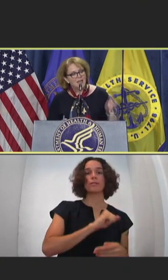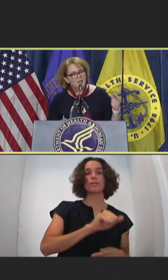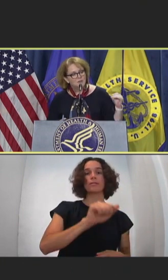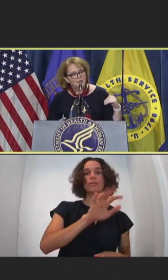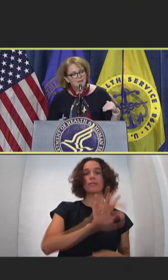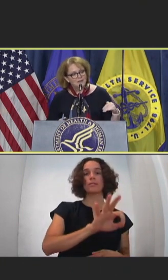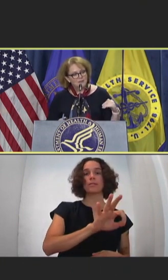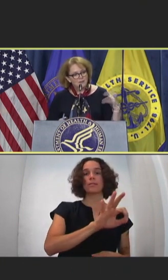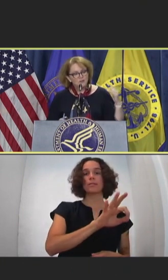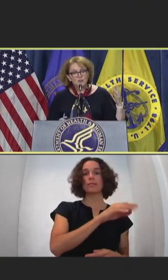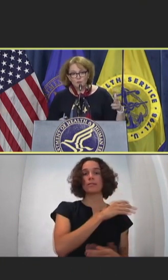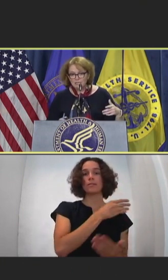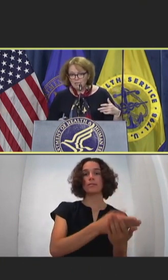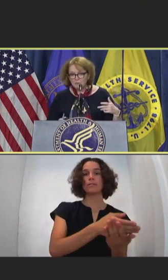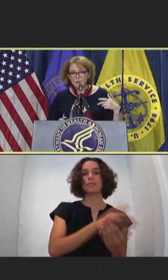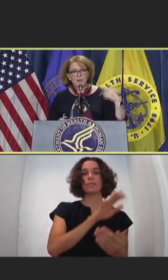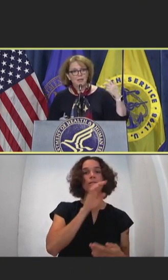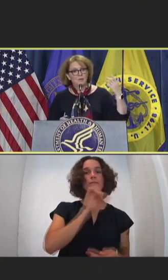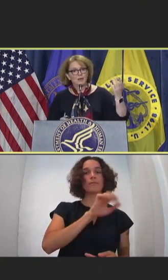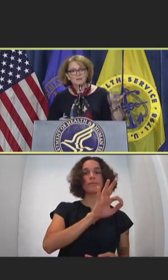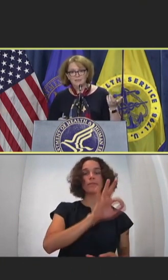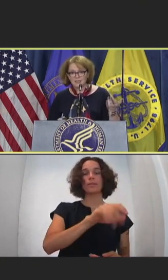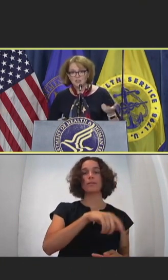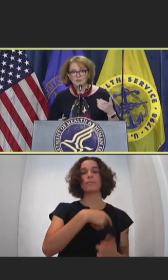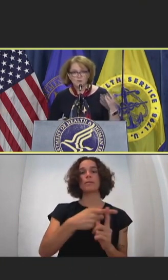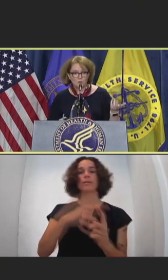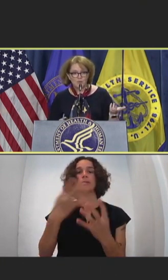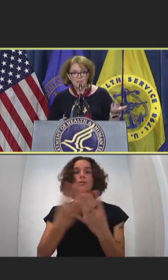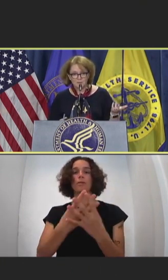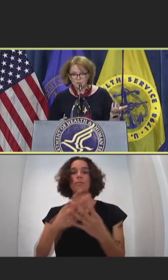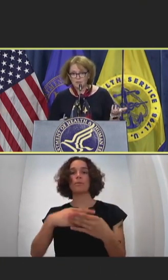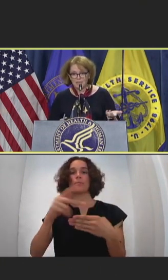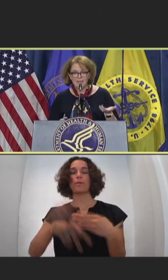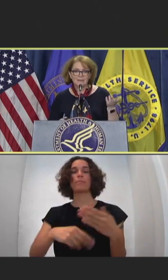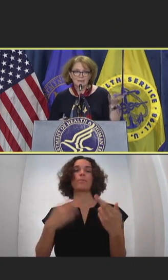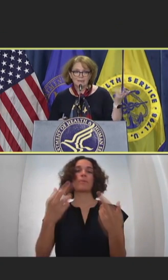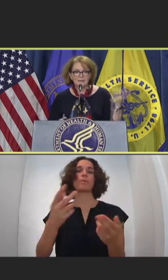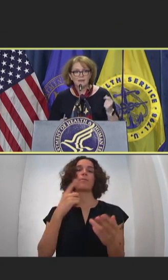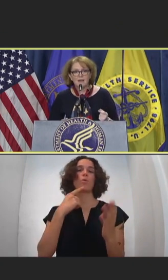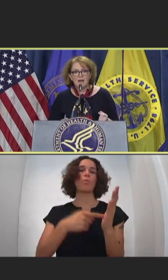as well as the screening program, a recommendation for one-time screening at least,